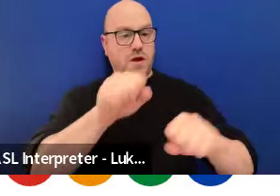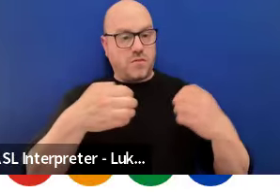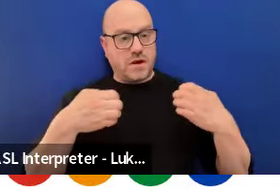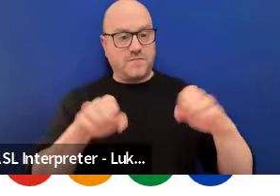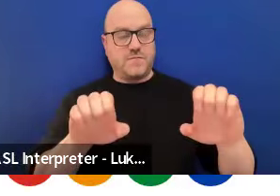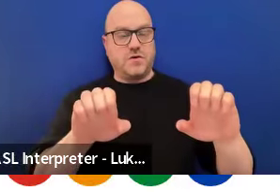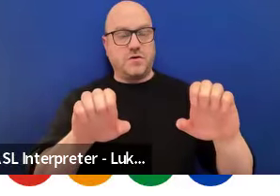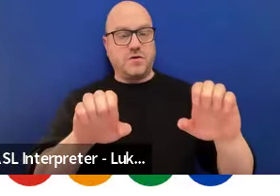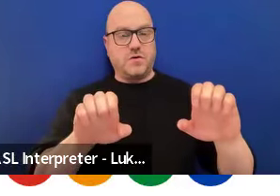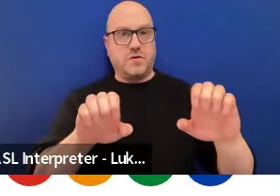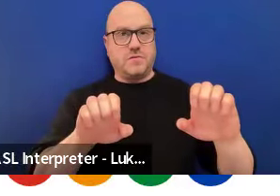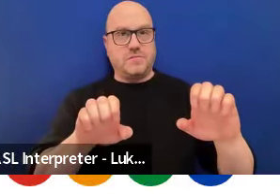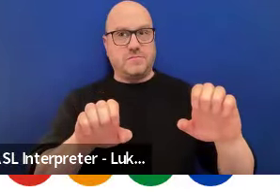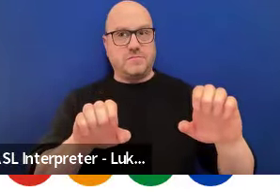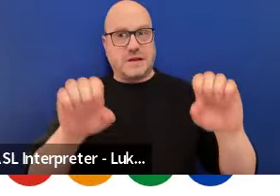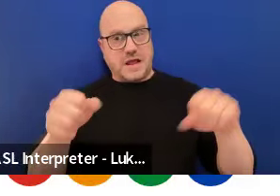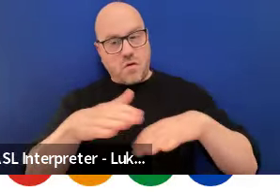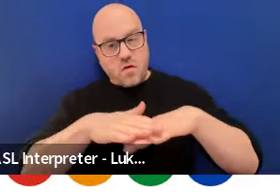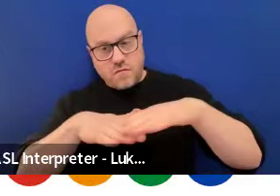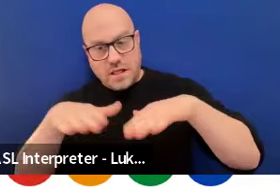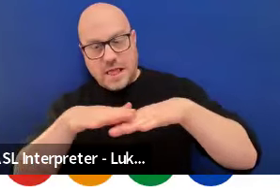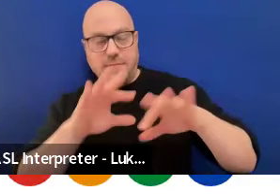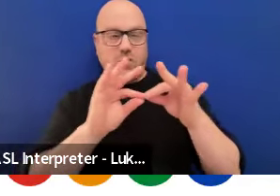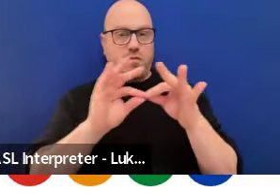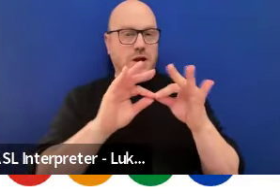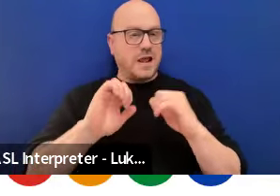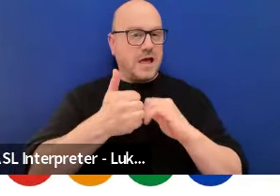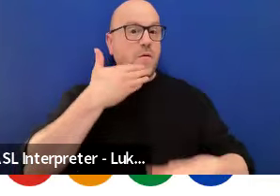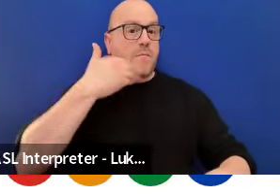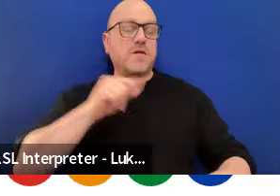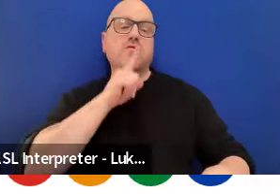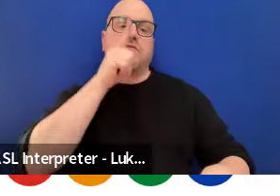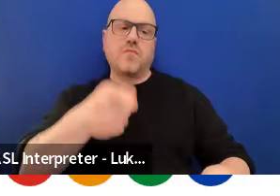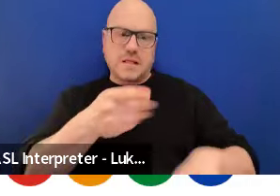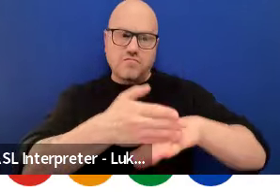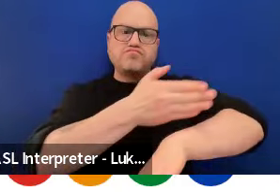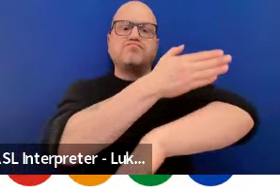MORE OUTREACH ON THEIR OWN TO FIGURE OUT HOW OUR OUTREACH